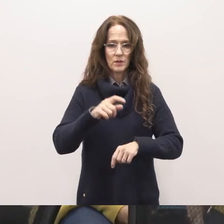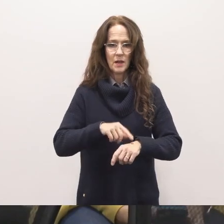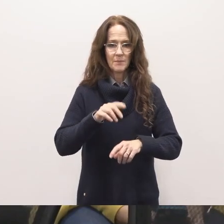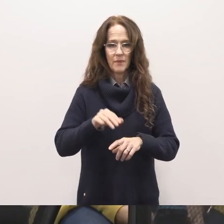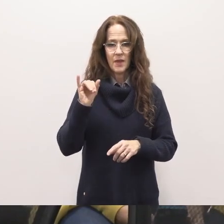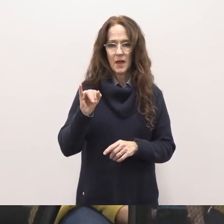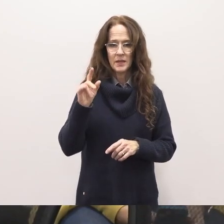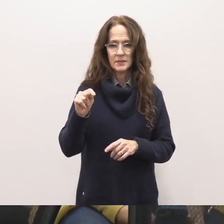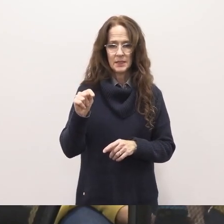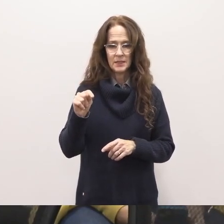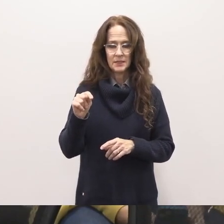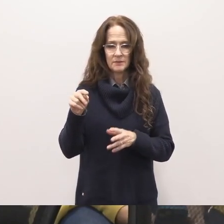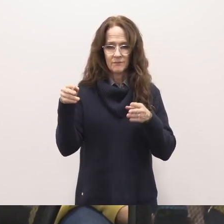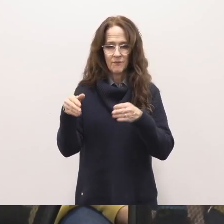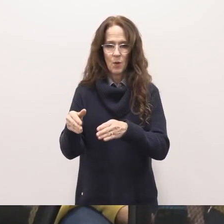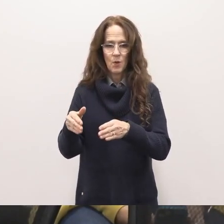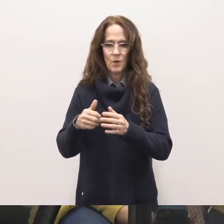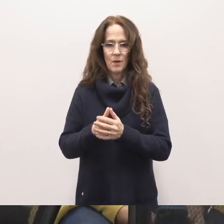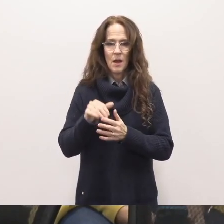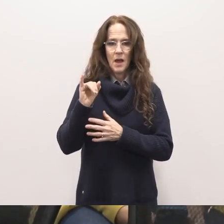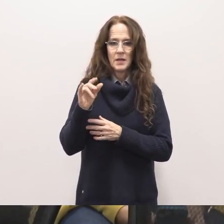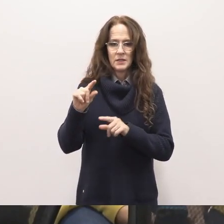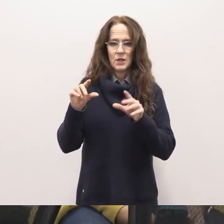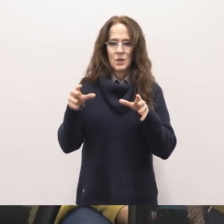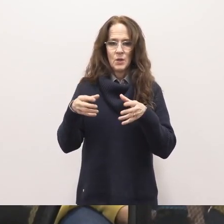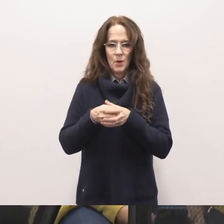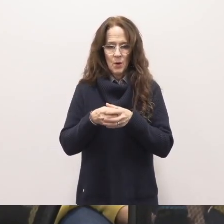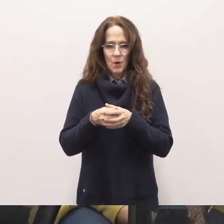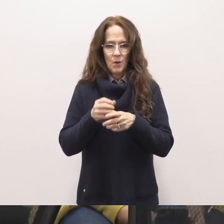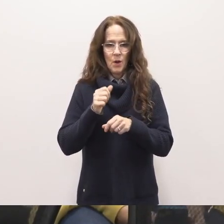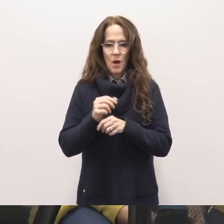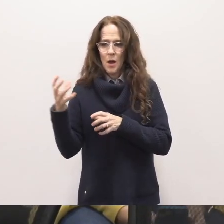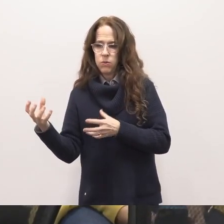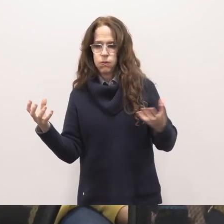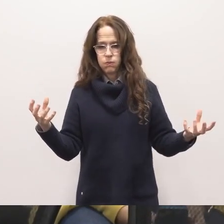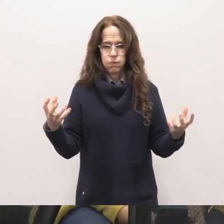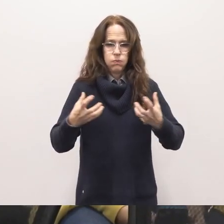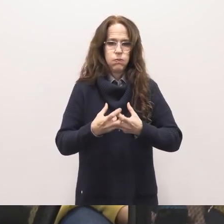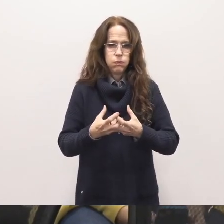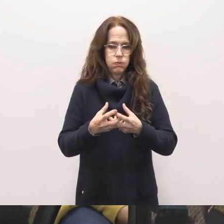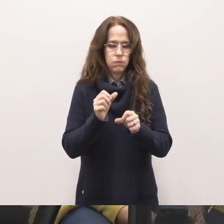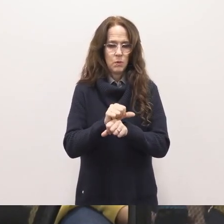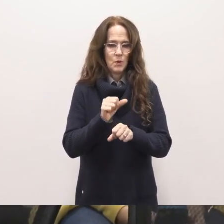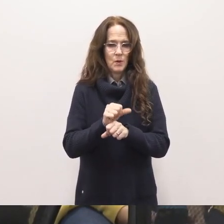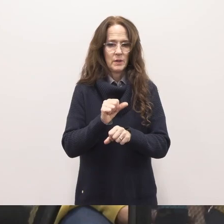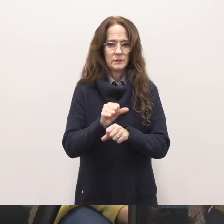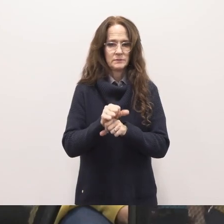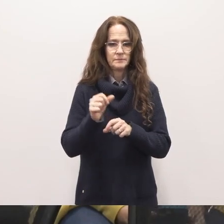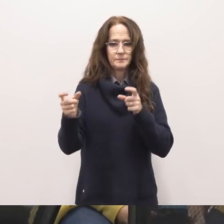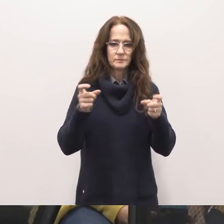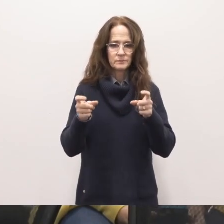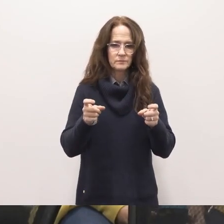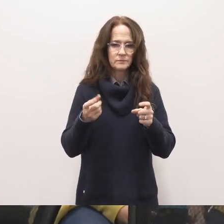So we had our IT group working with your IT group to make sure that the controls and things were in place